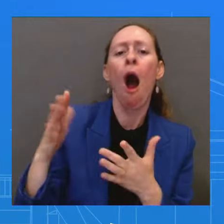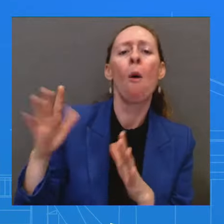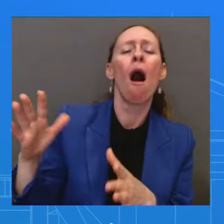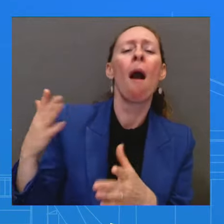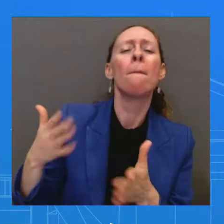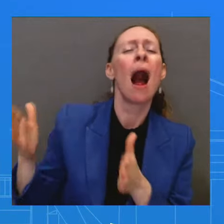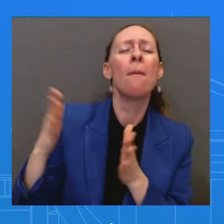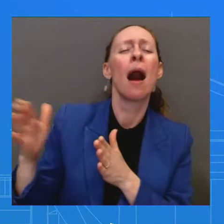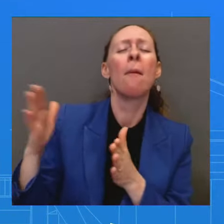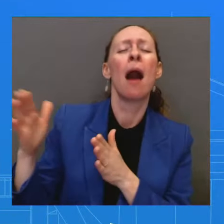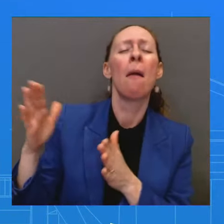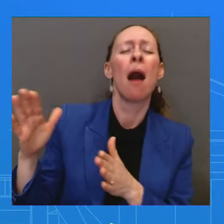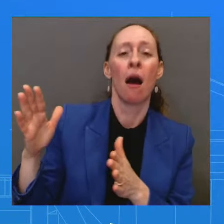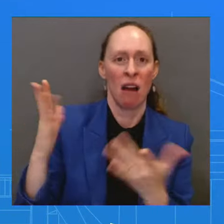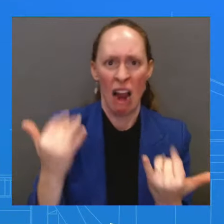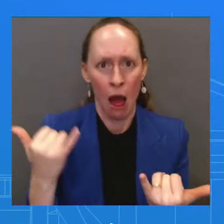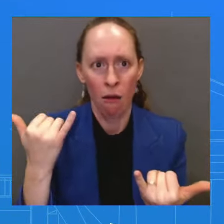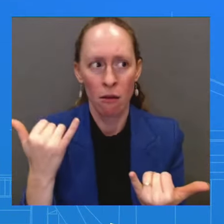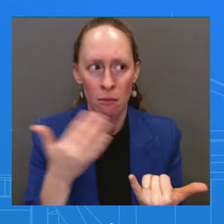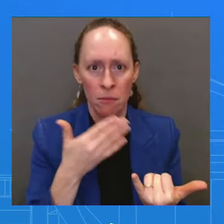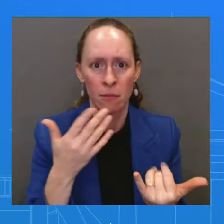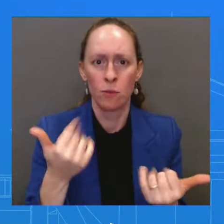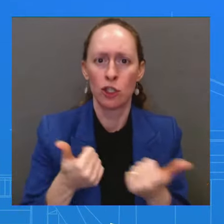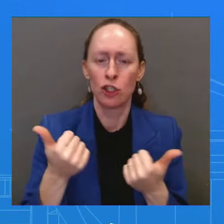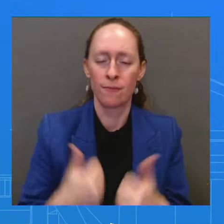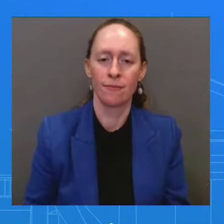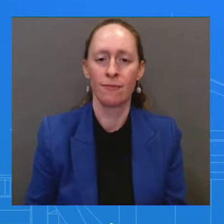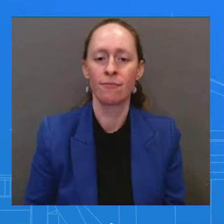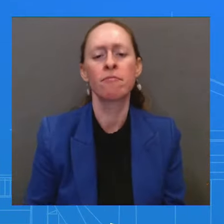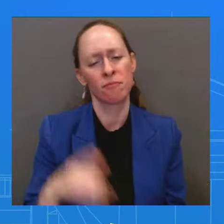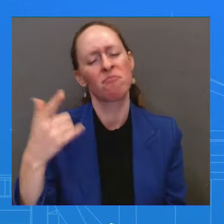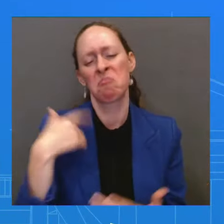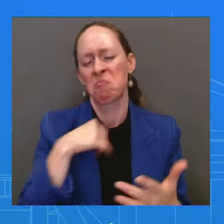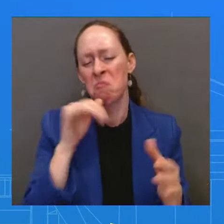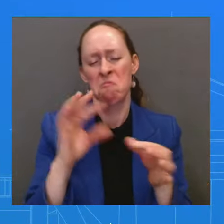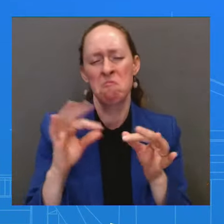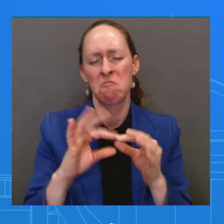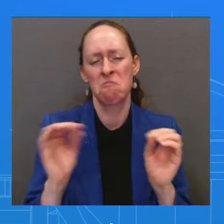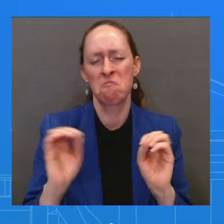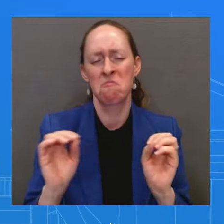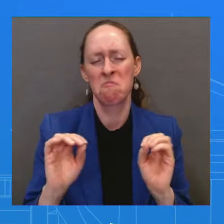You heard him say even -- even during his remarks and answering the questions